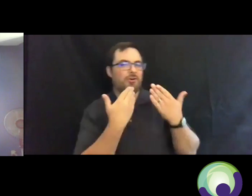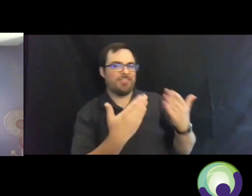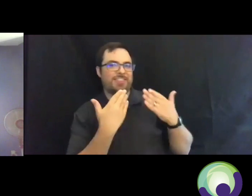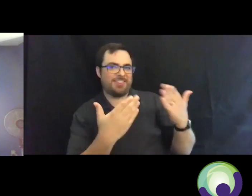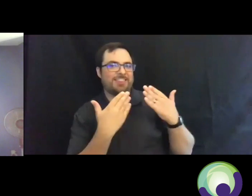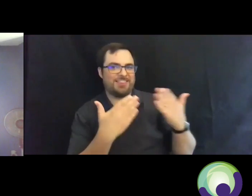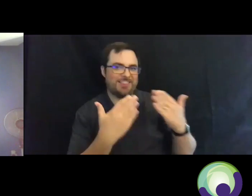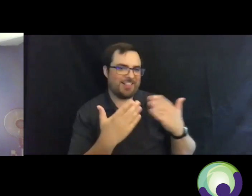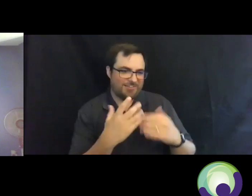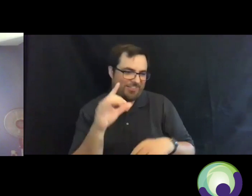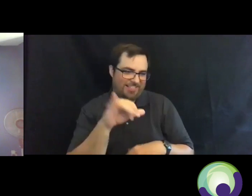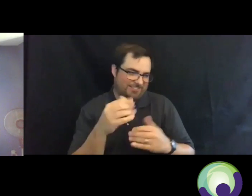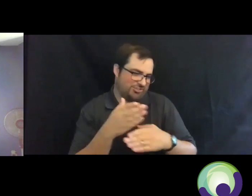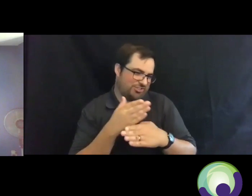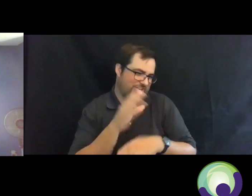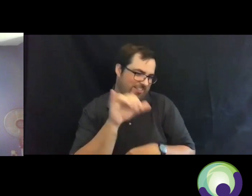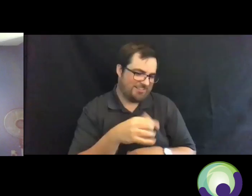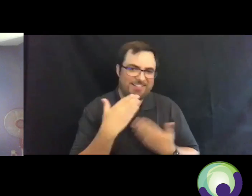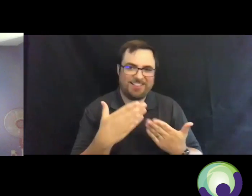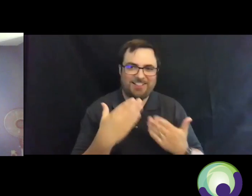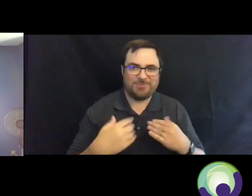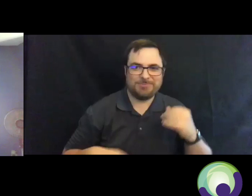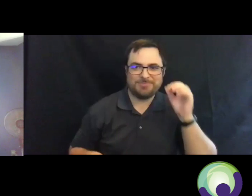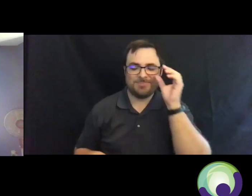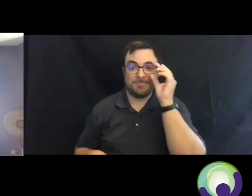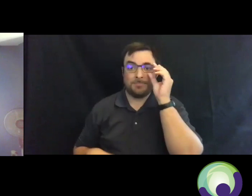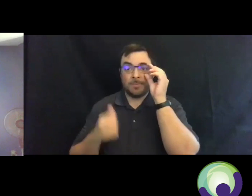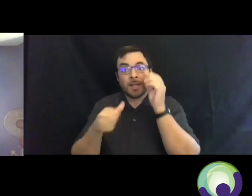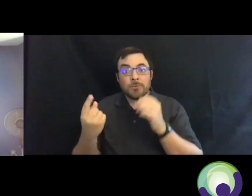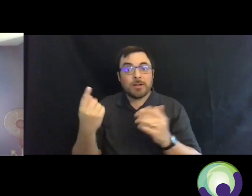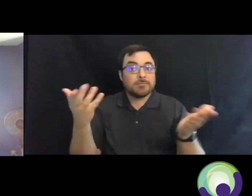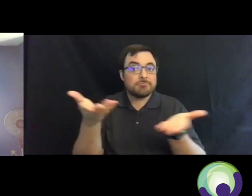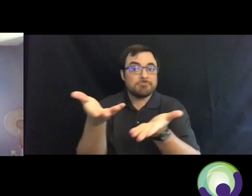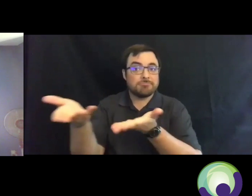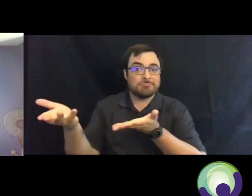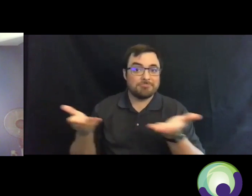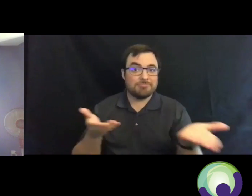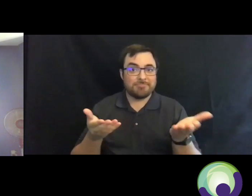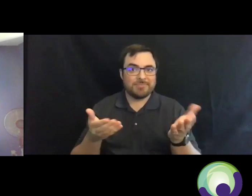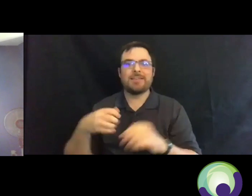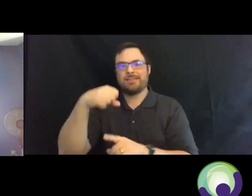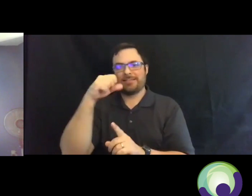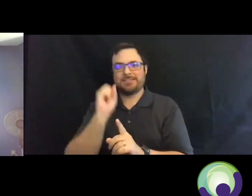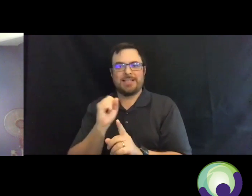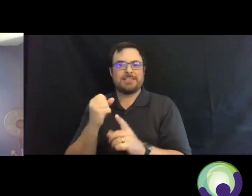Patti: Okay anyone else? Stacie: and Patti this is Stacie. I mean yeah